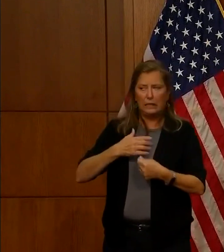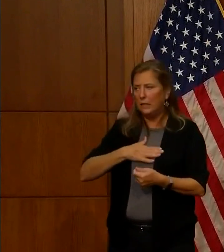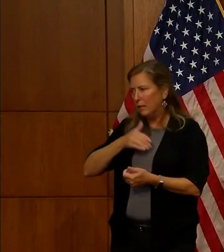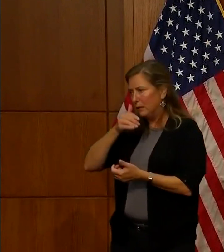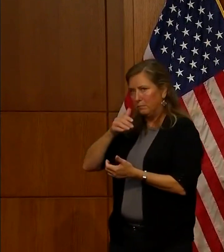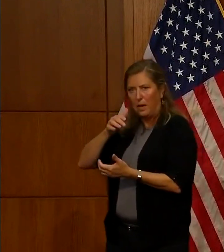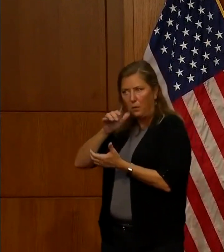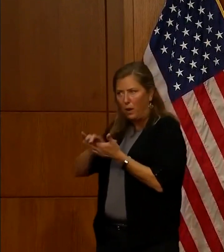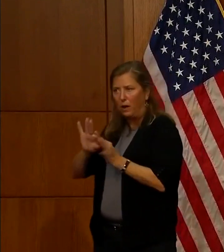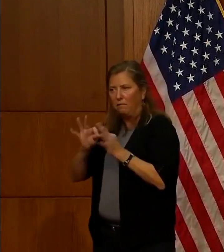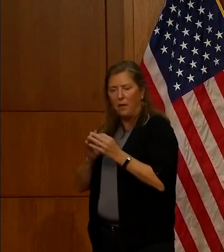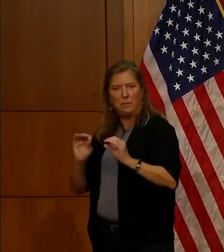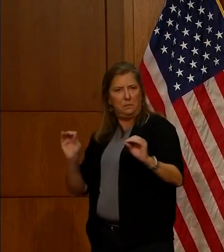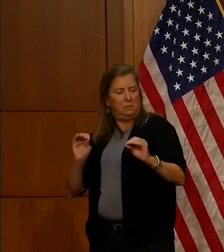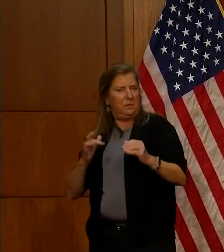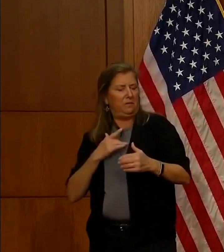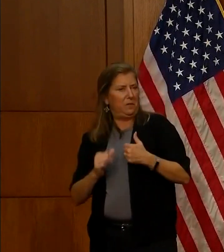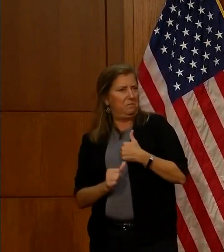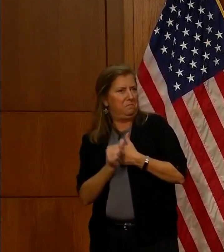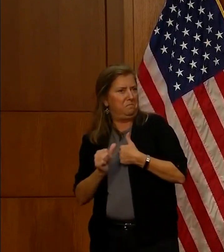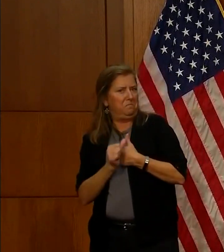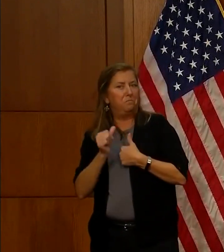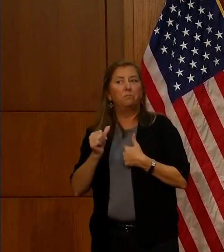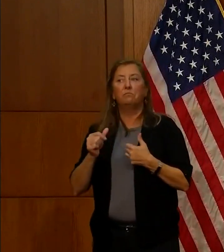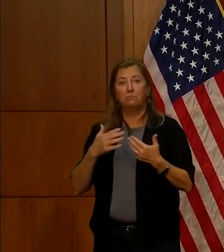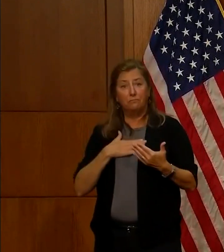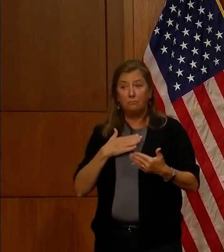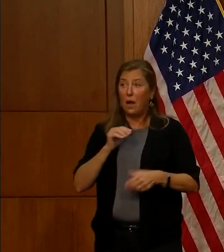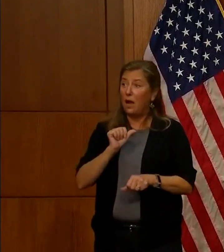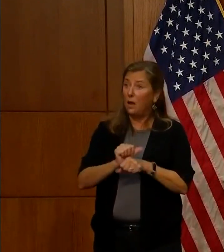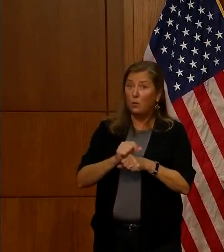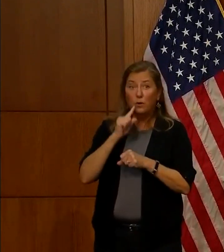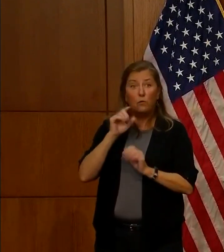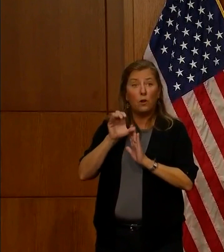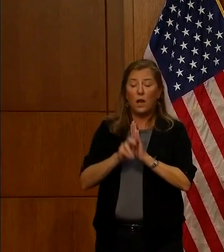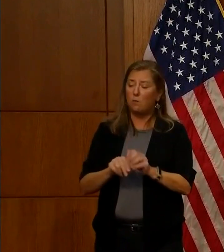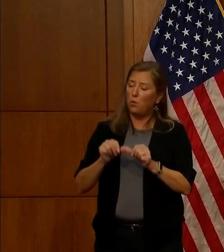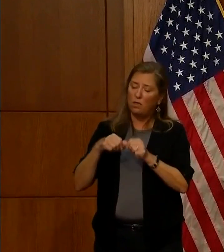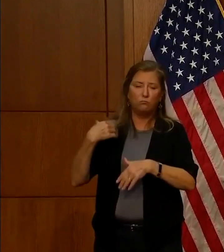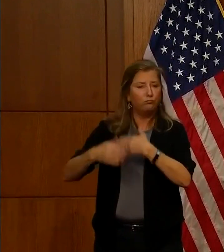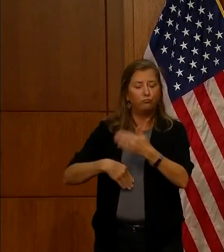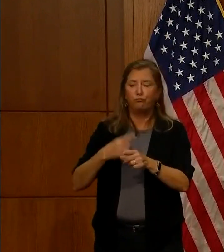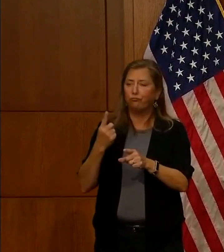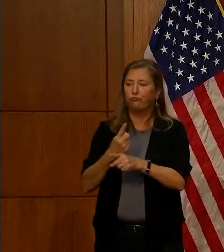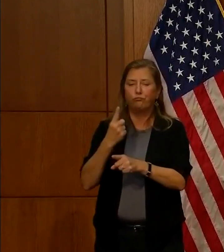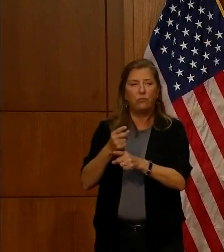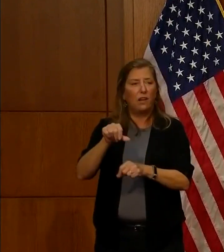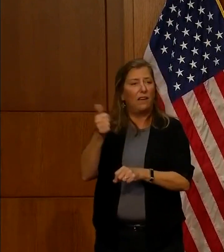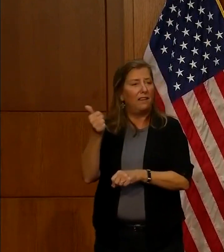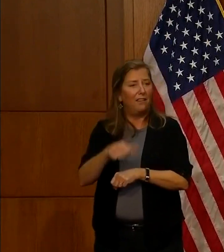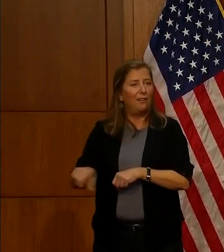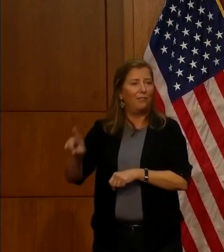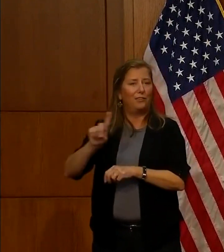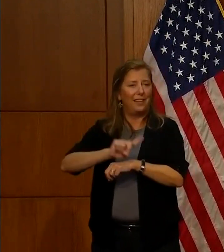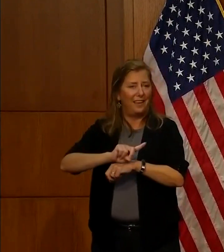IMMINENT DANGER TO ME OR MY FAMILY AND I'M CONTINUING MY